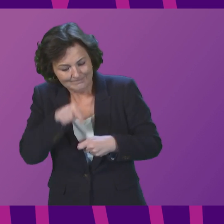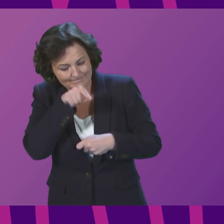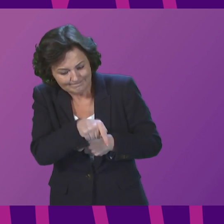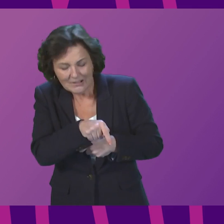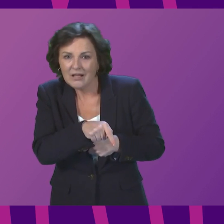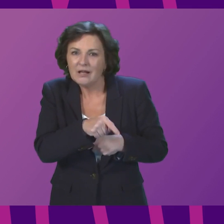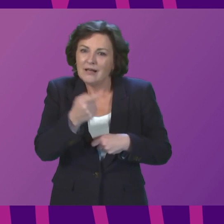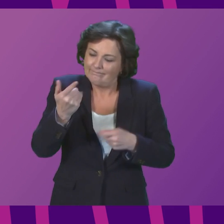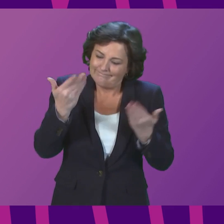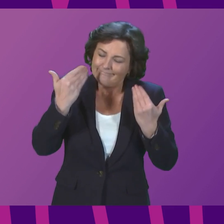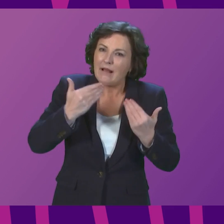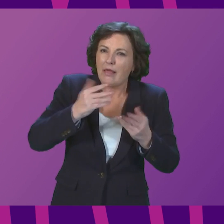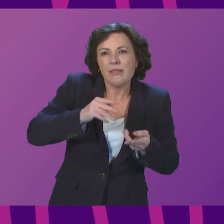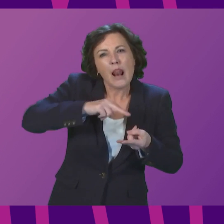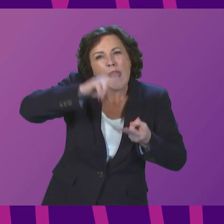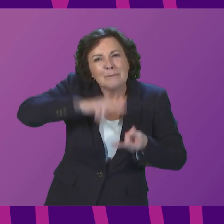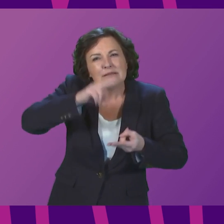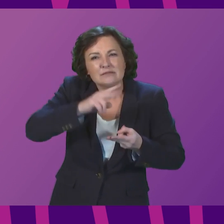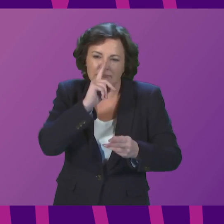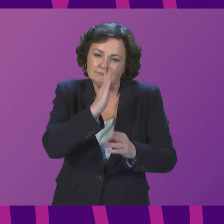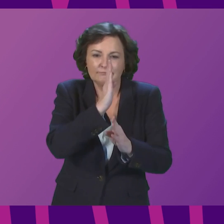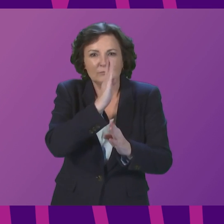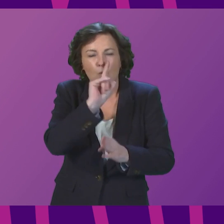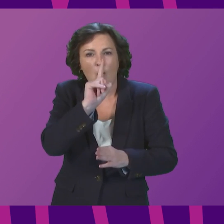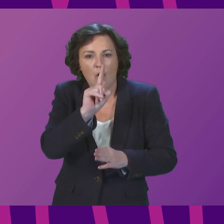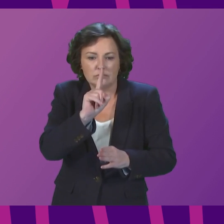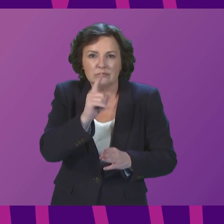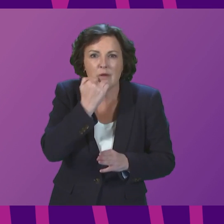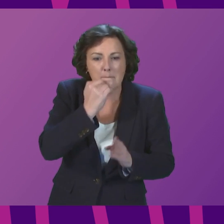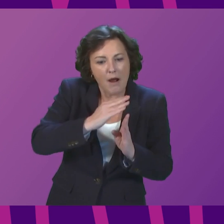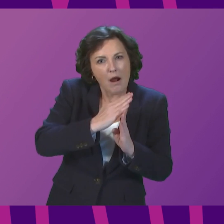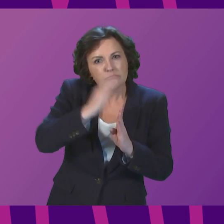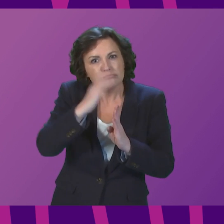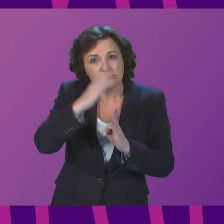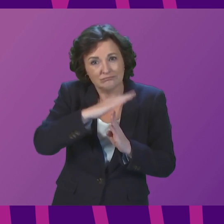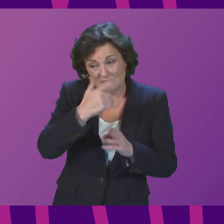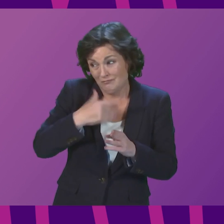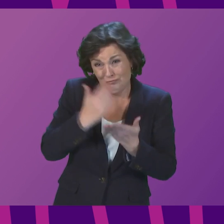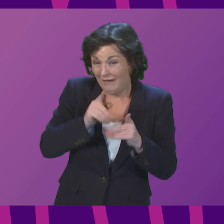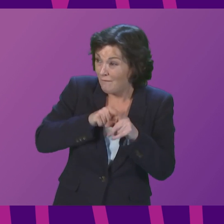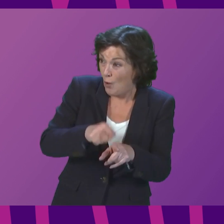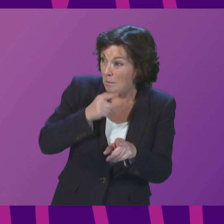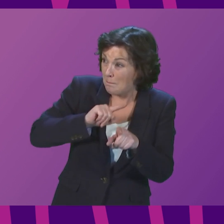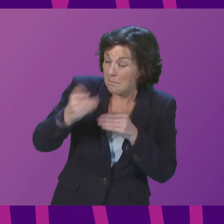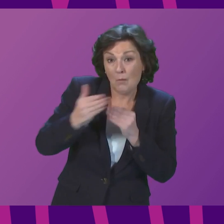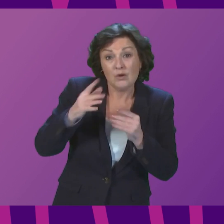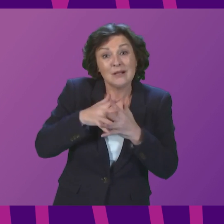Before I come on to the particular, important, local issue, let me deal again with the general